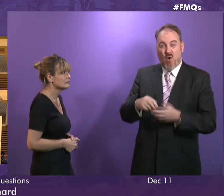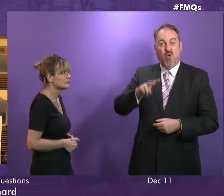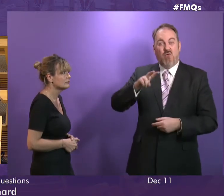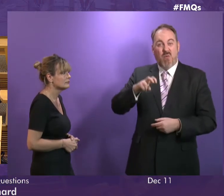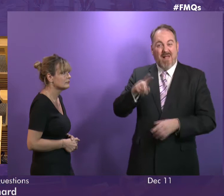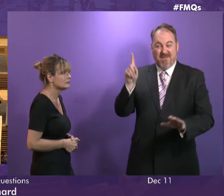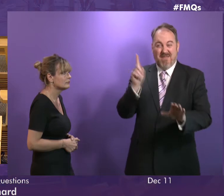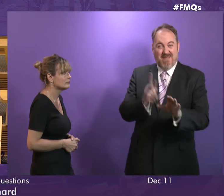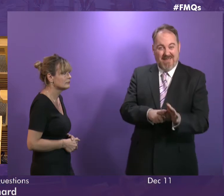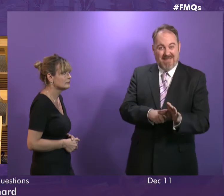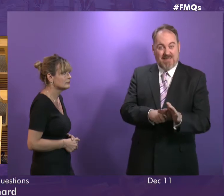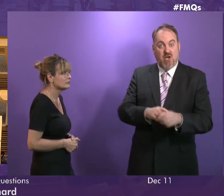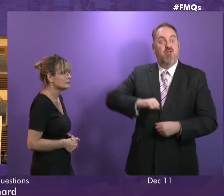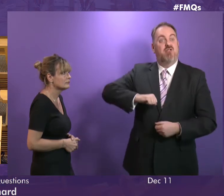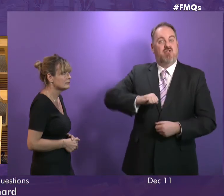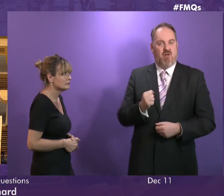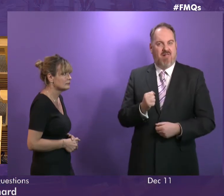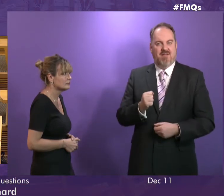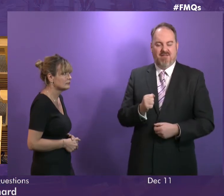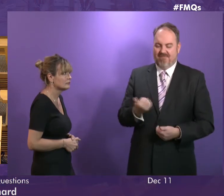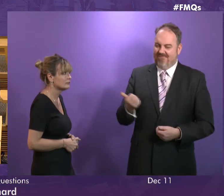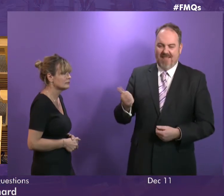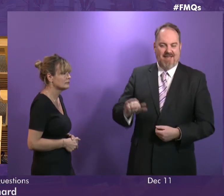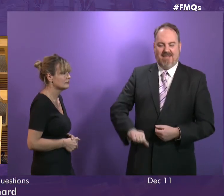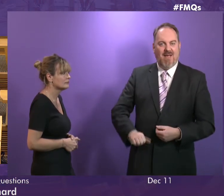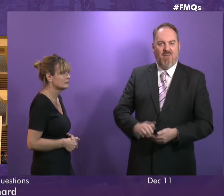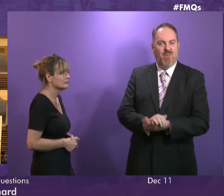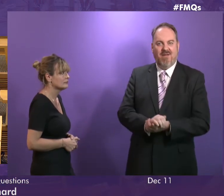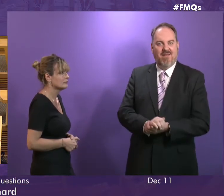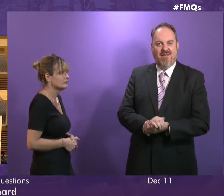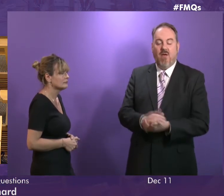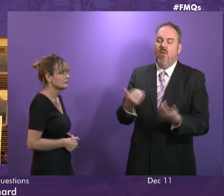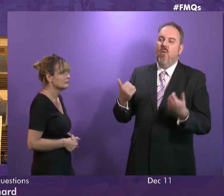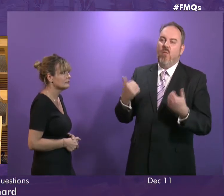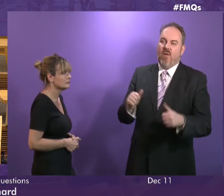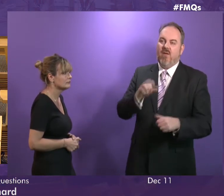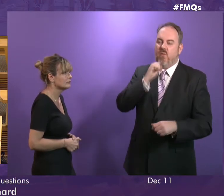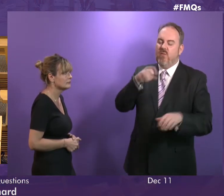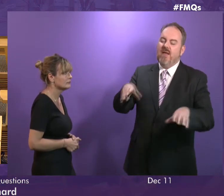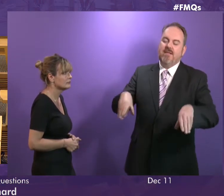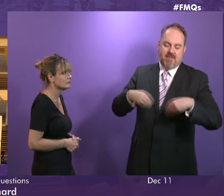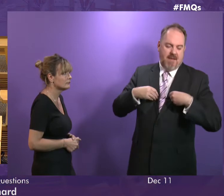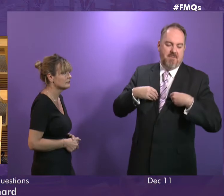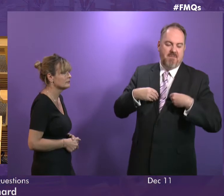Scotland is being let down. When will the First Minister finally recognise that Scotland